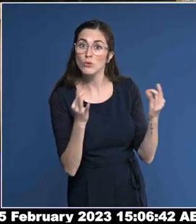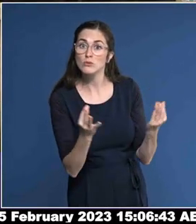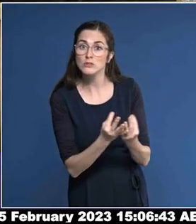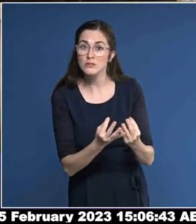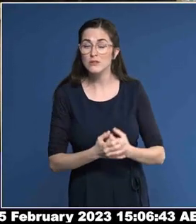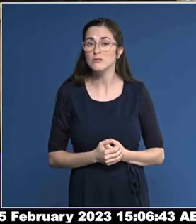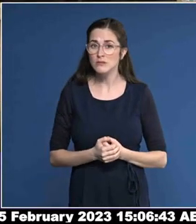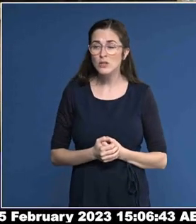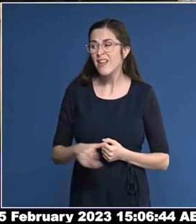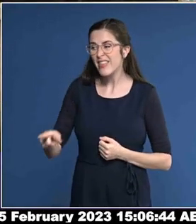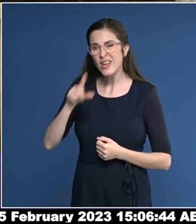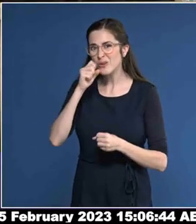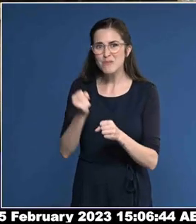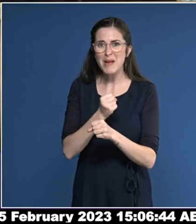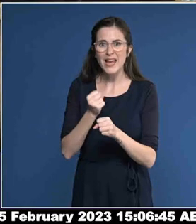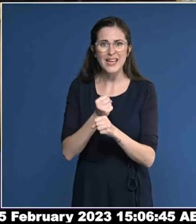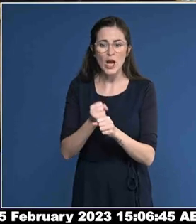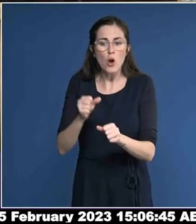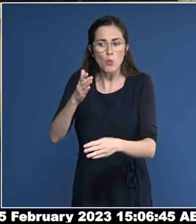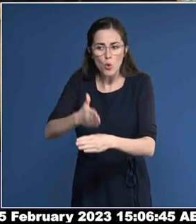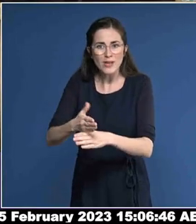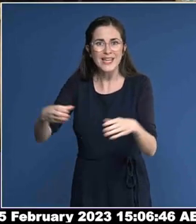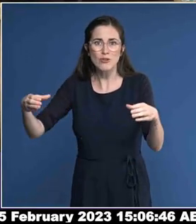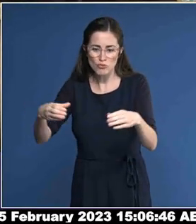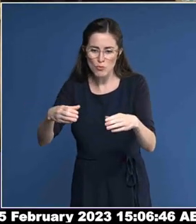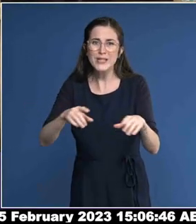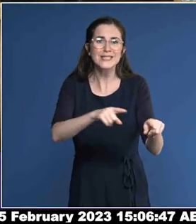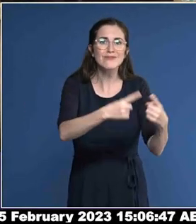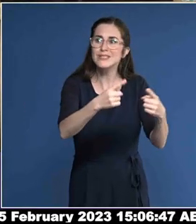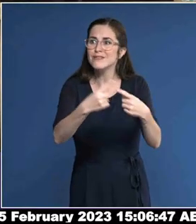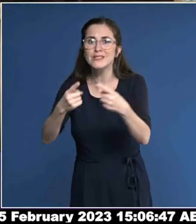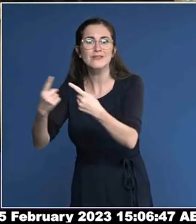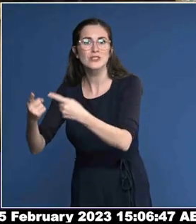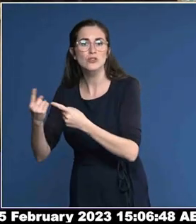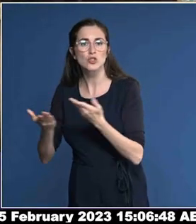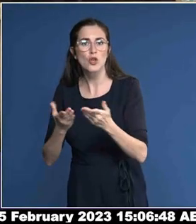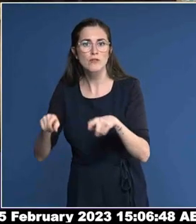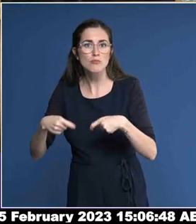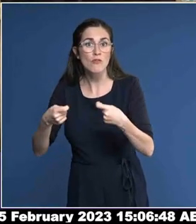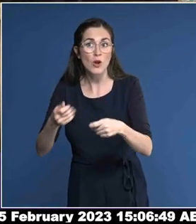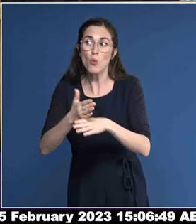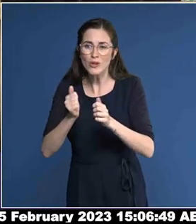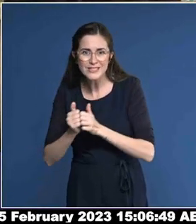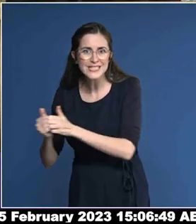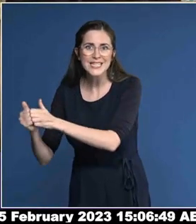best practice working group made up of service providers where we can work in collaboration with the Commission to continue to improve our practice.